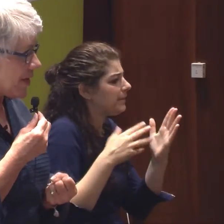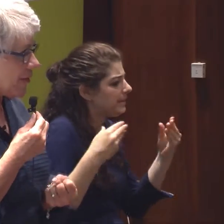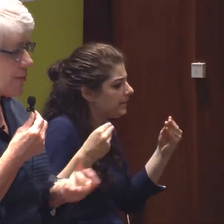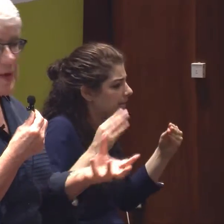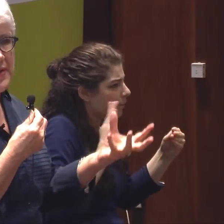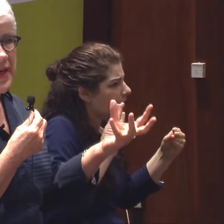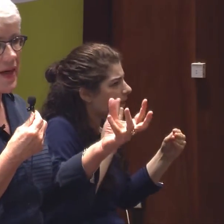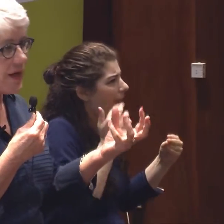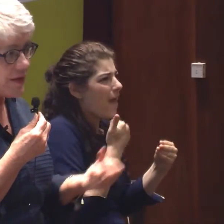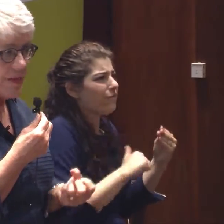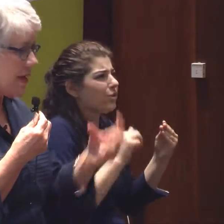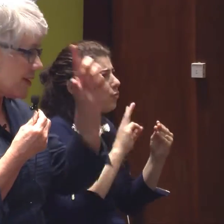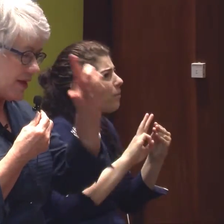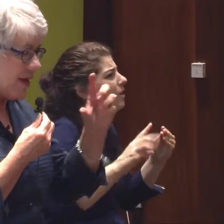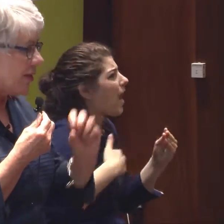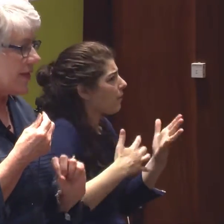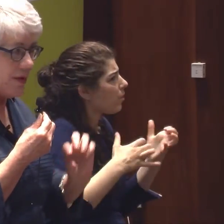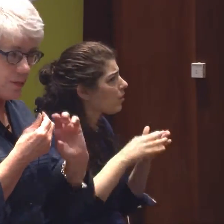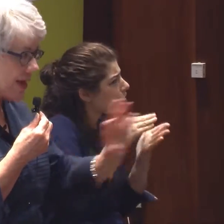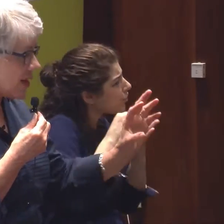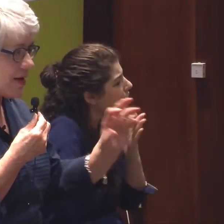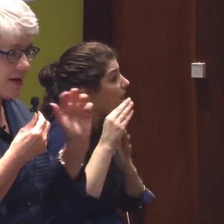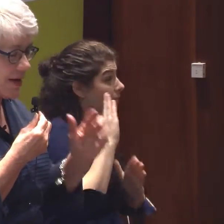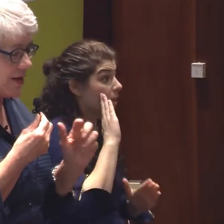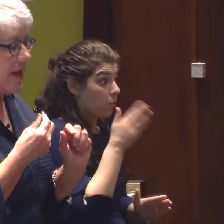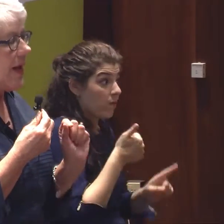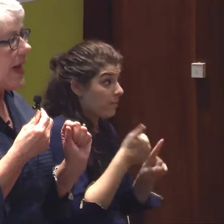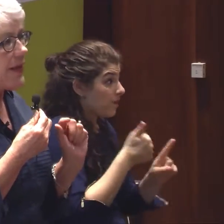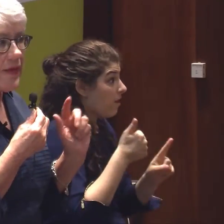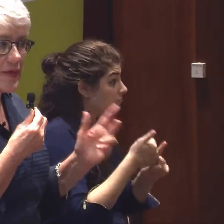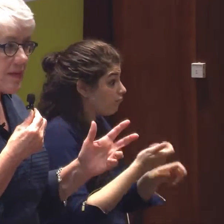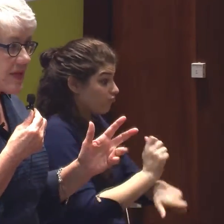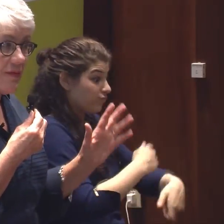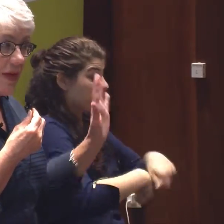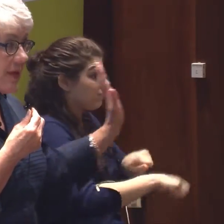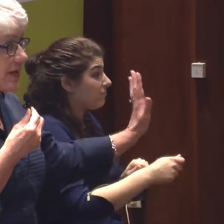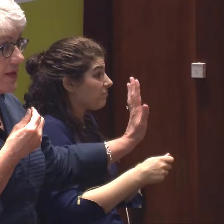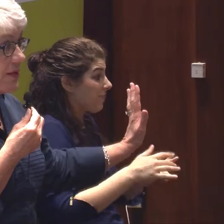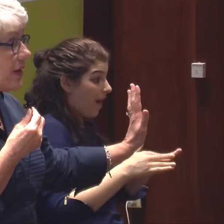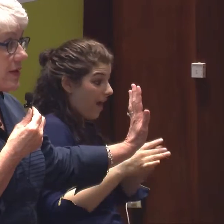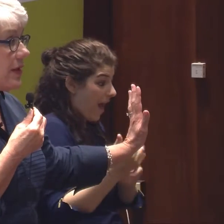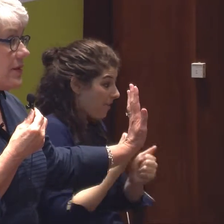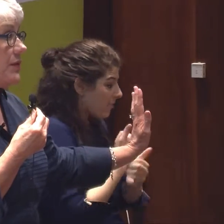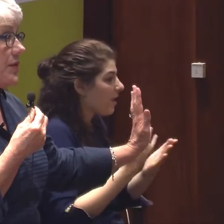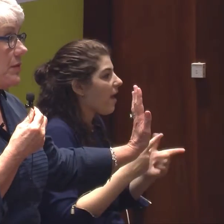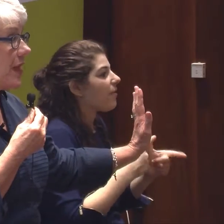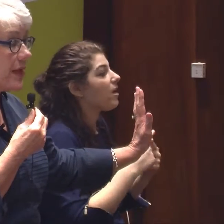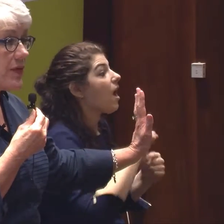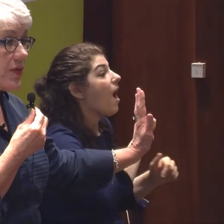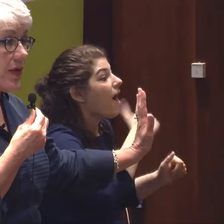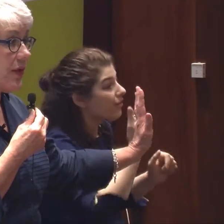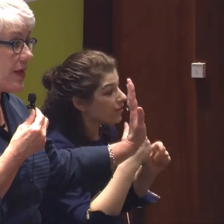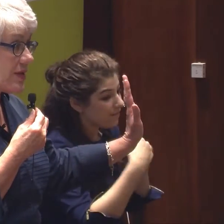me every website. Give me.' You know, and they'll read it all, and and then there's me some families that don't want to talk to you for two months. You know, they just